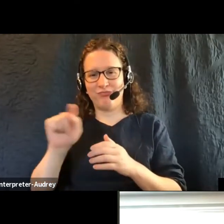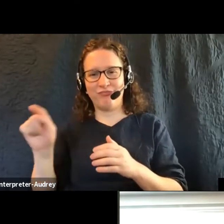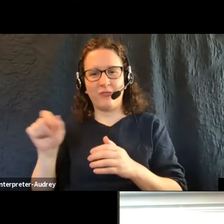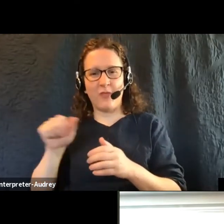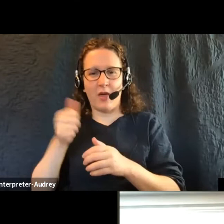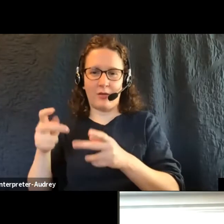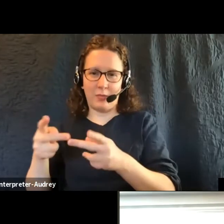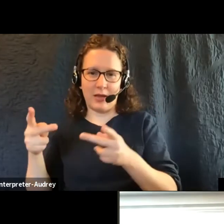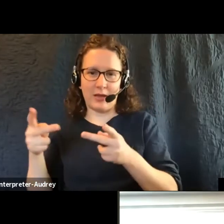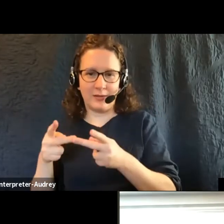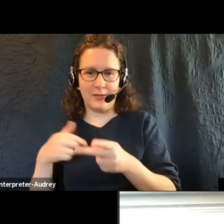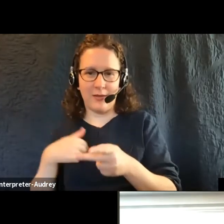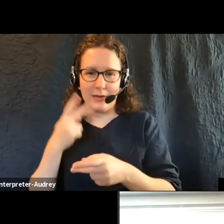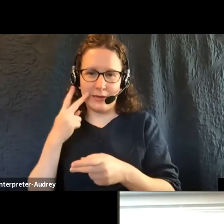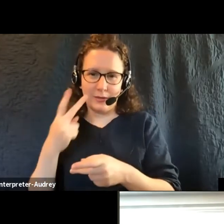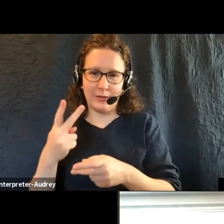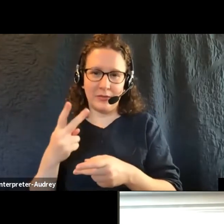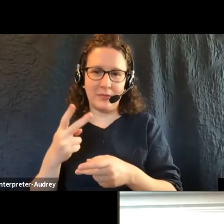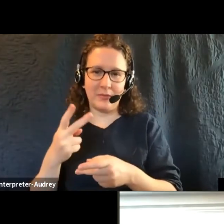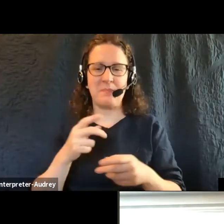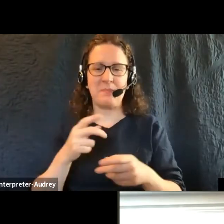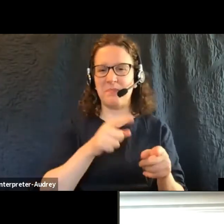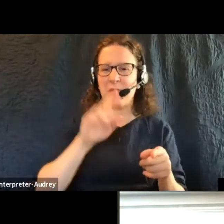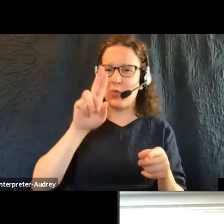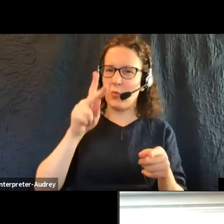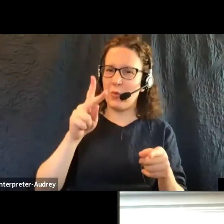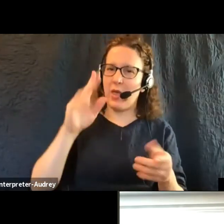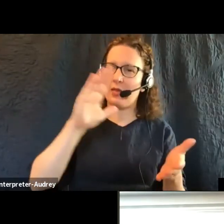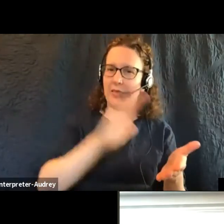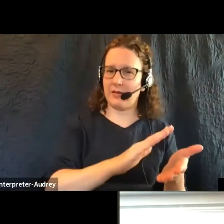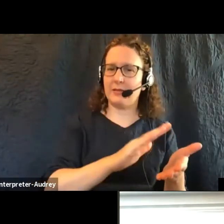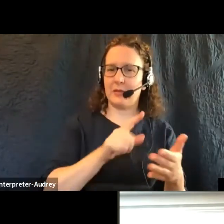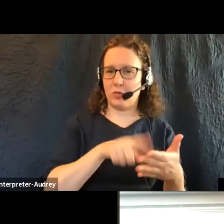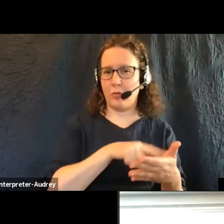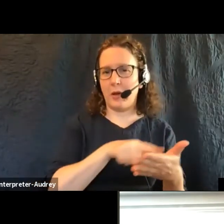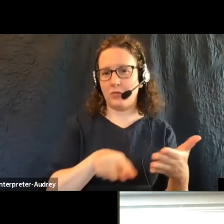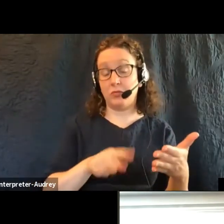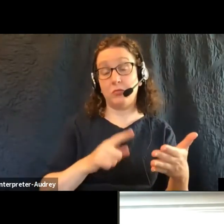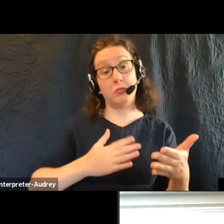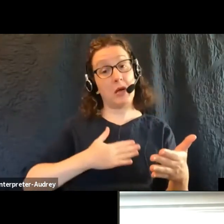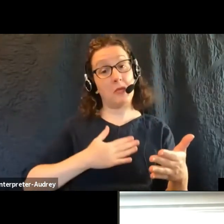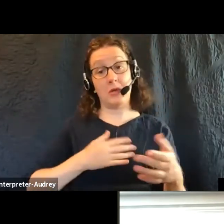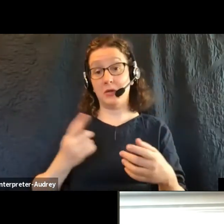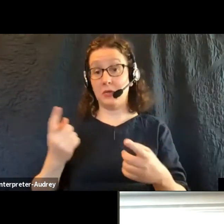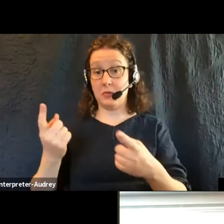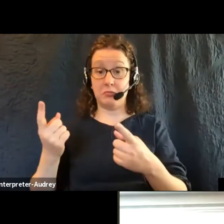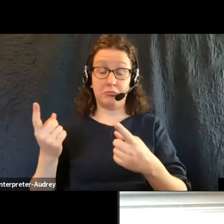I have seen. So, yeah, and I'm happy to answer any more questions.